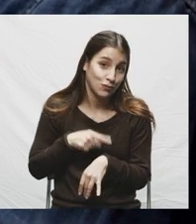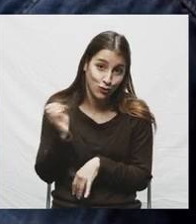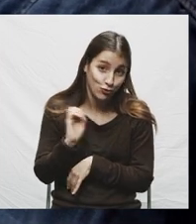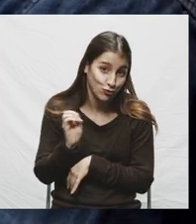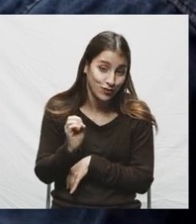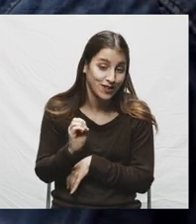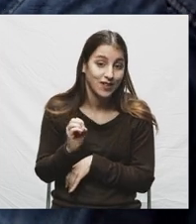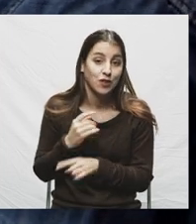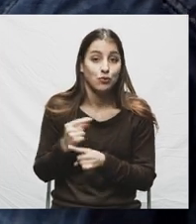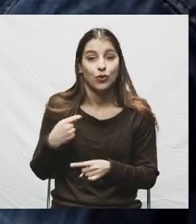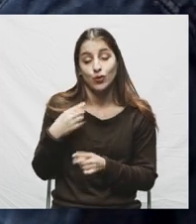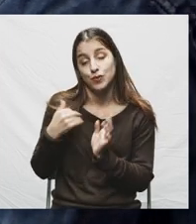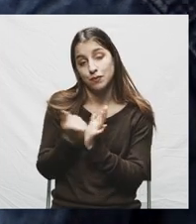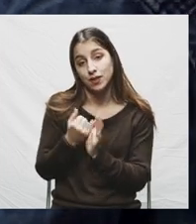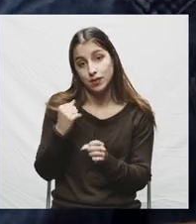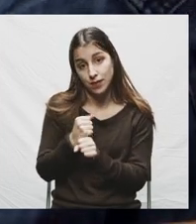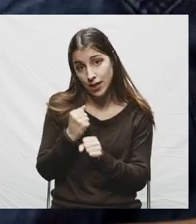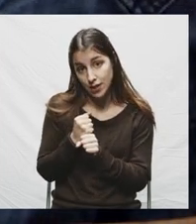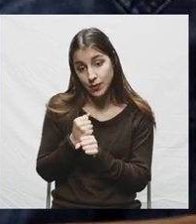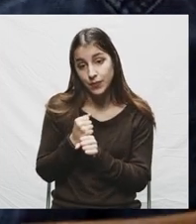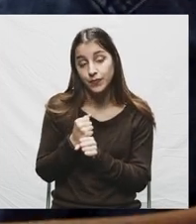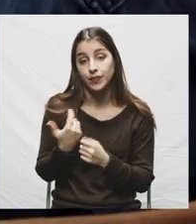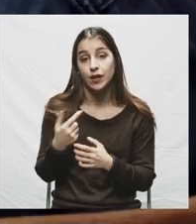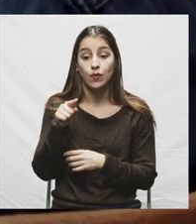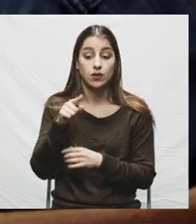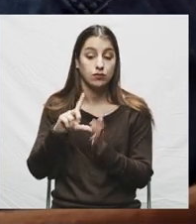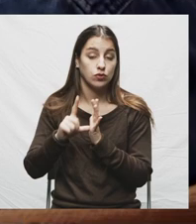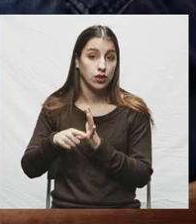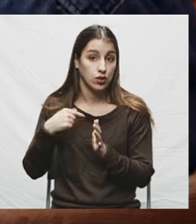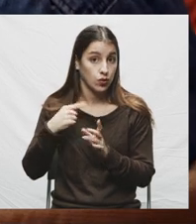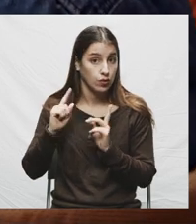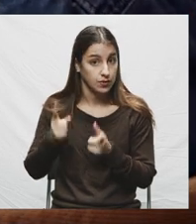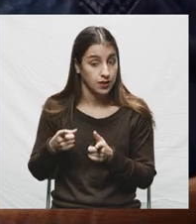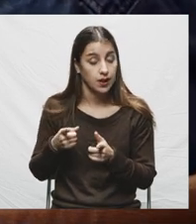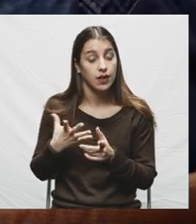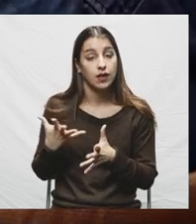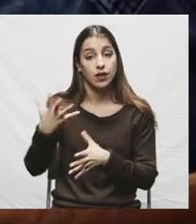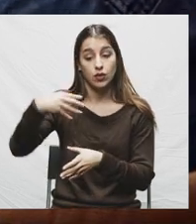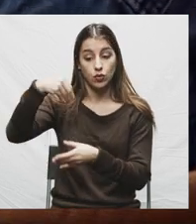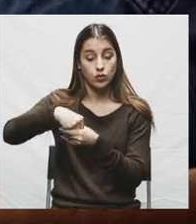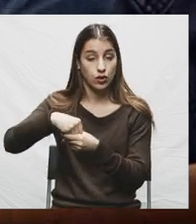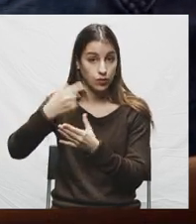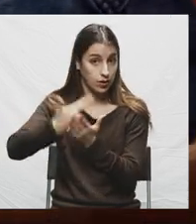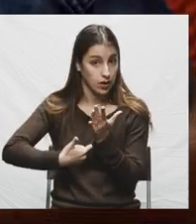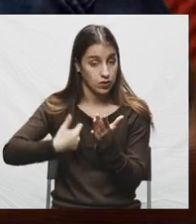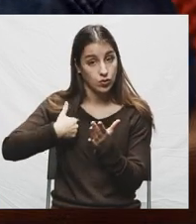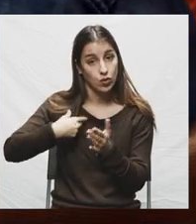But I don’t have time because I’m always working. Thus in this project I started including several texts I record,